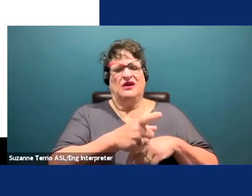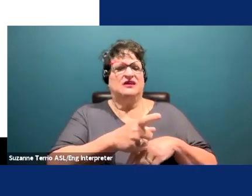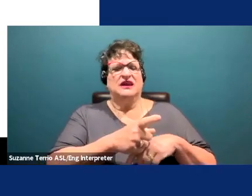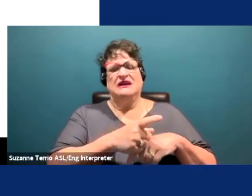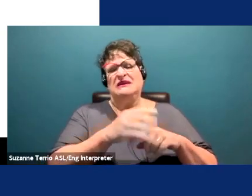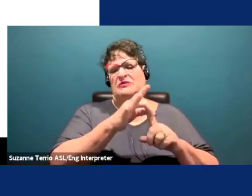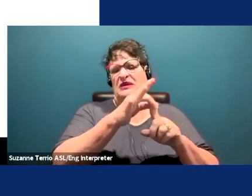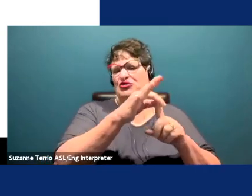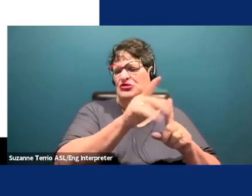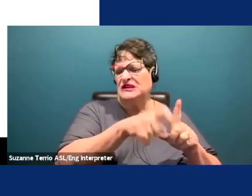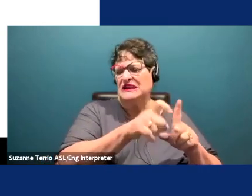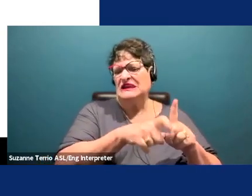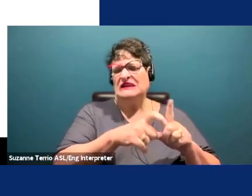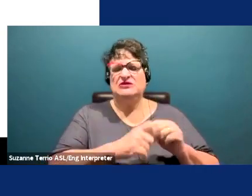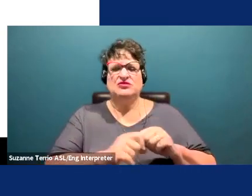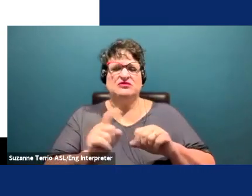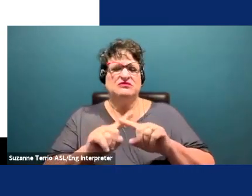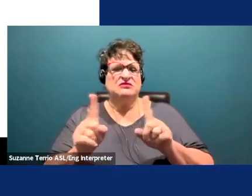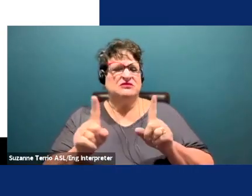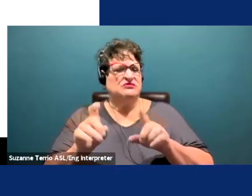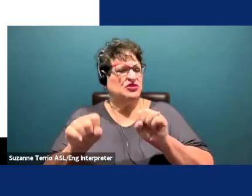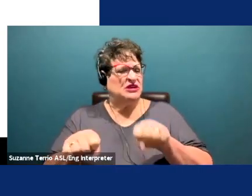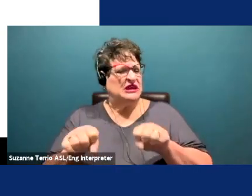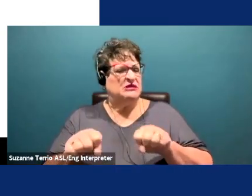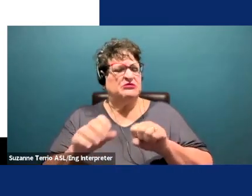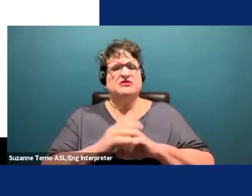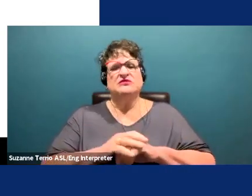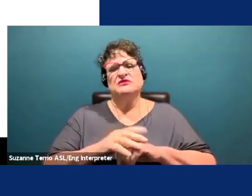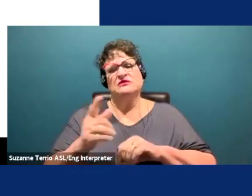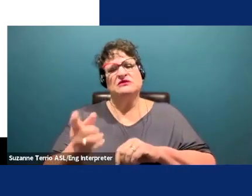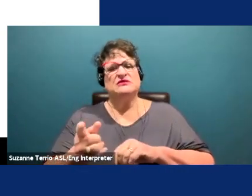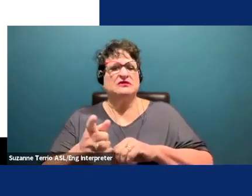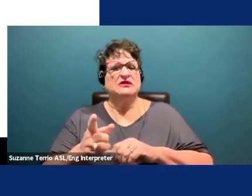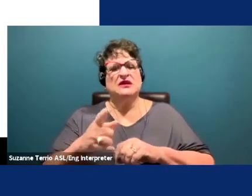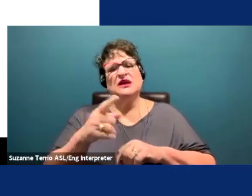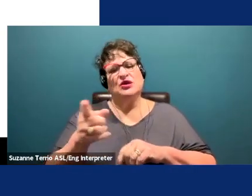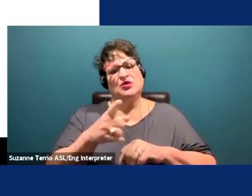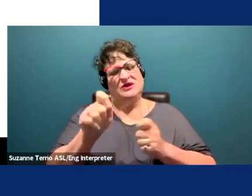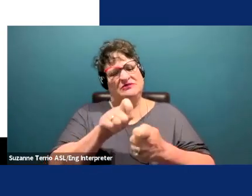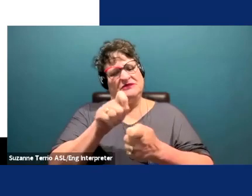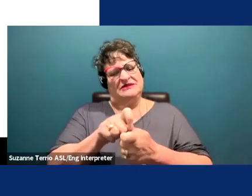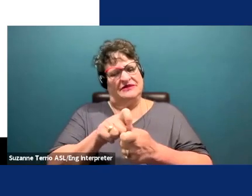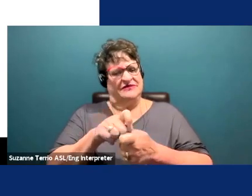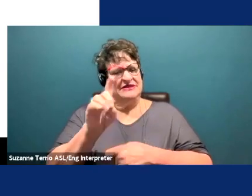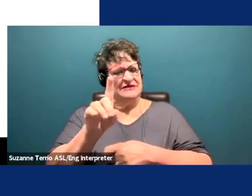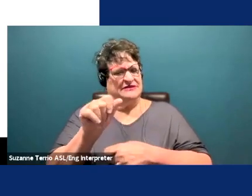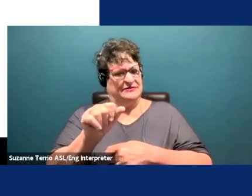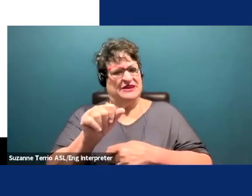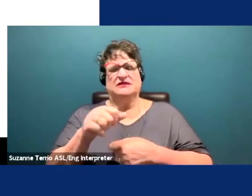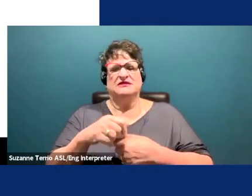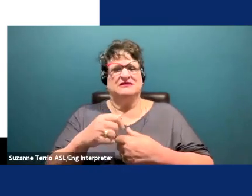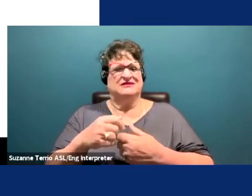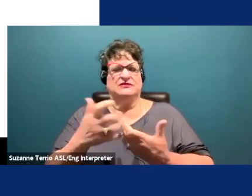It's recommended to instead just state the specific disability because again, we're not embarrassed by disability labels.